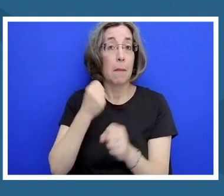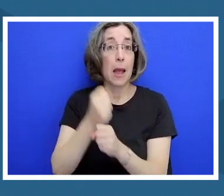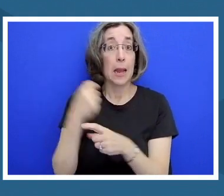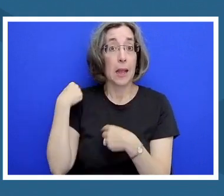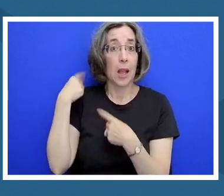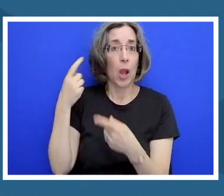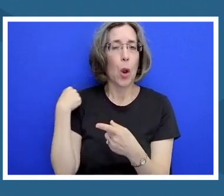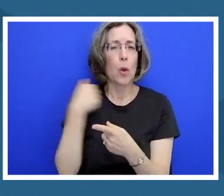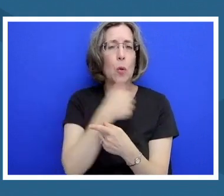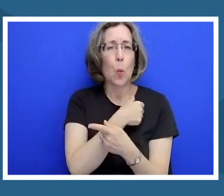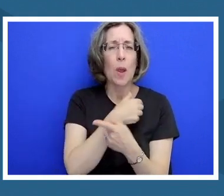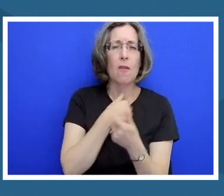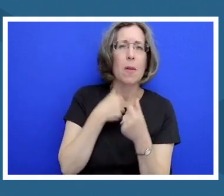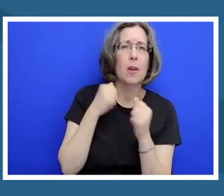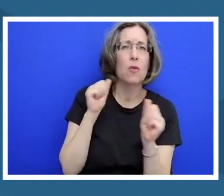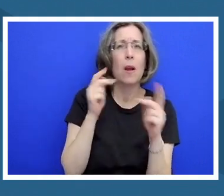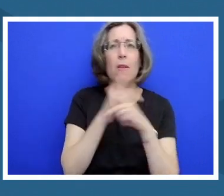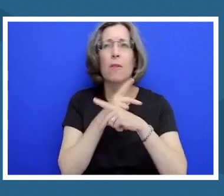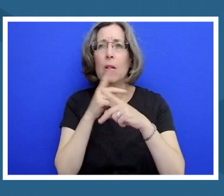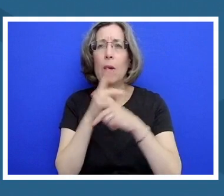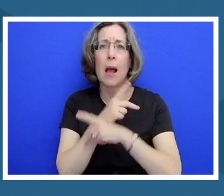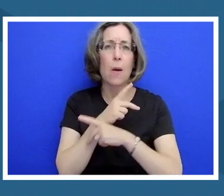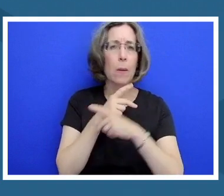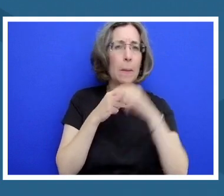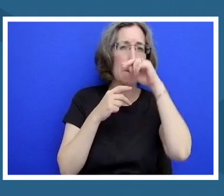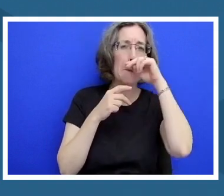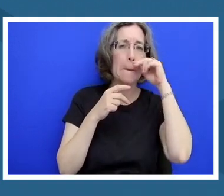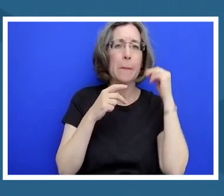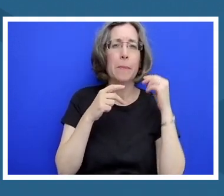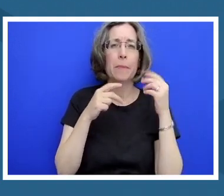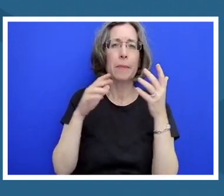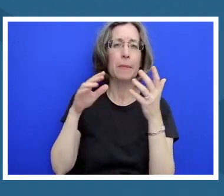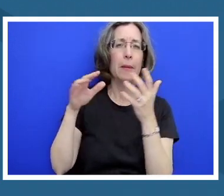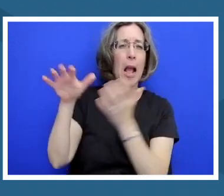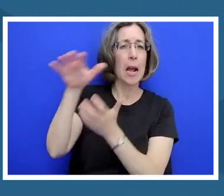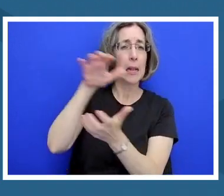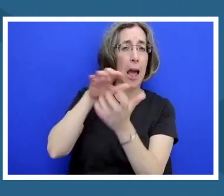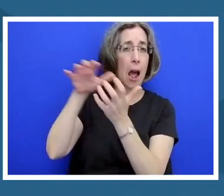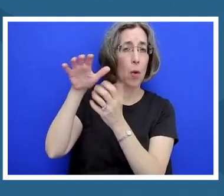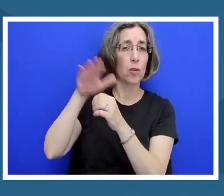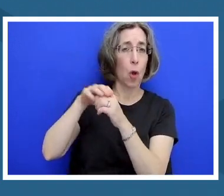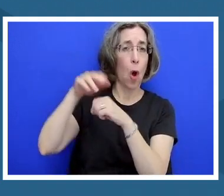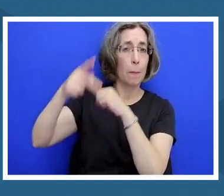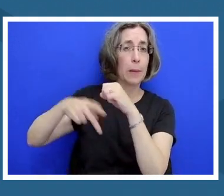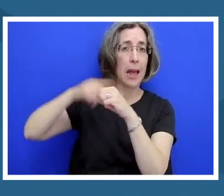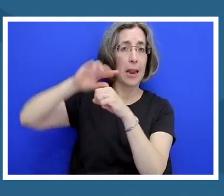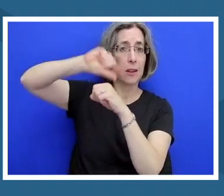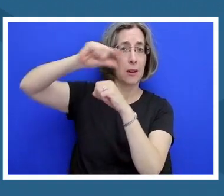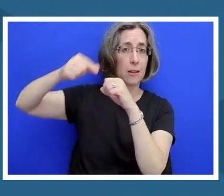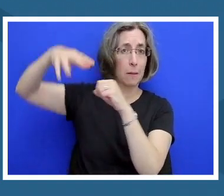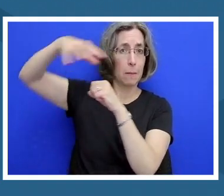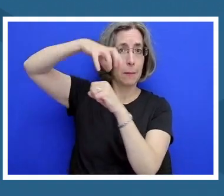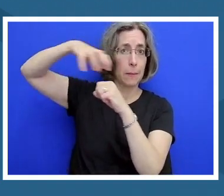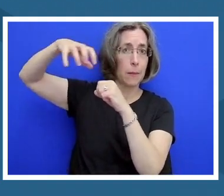clouds in planets are made of and one of the candidates it is this magnesium